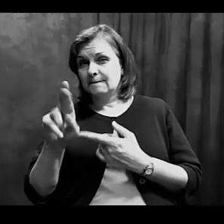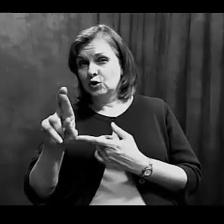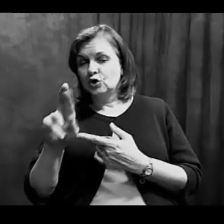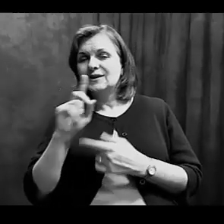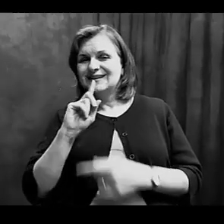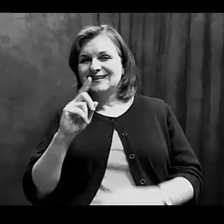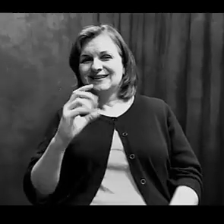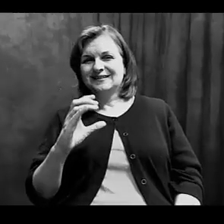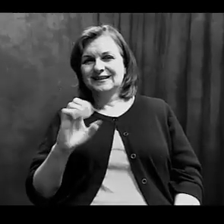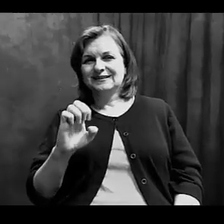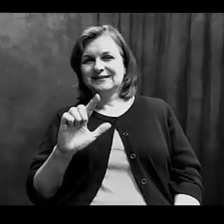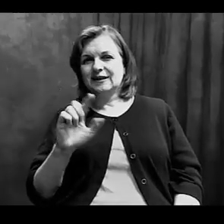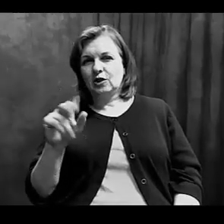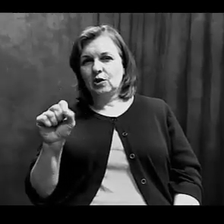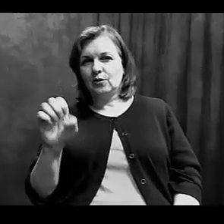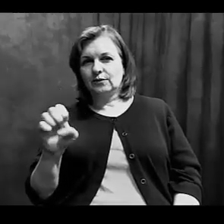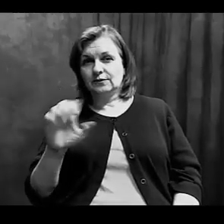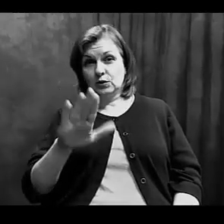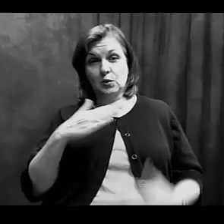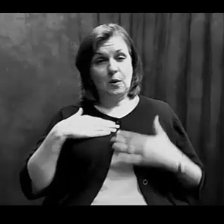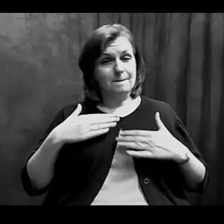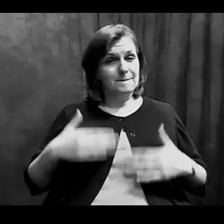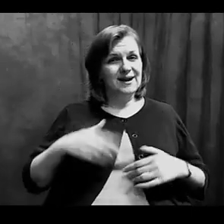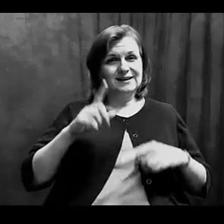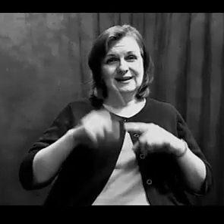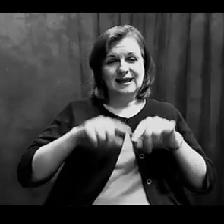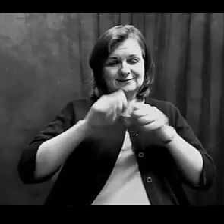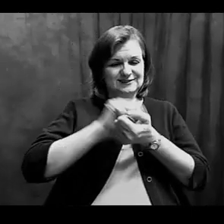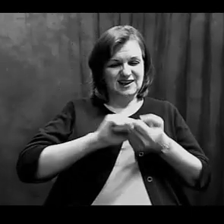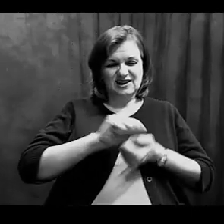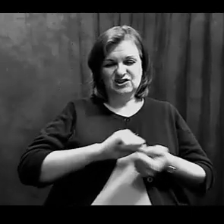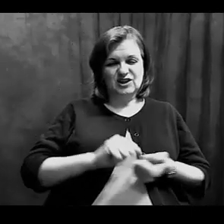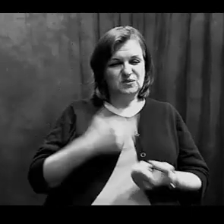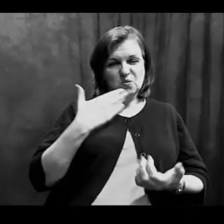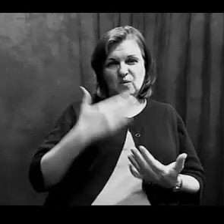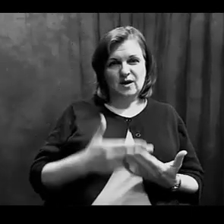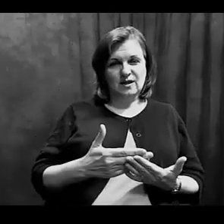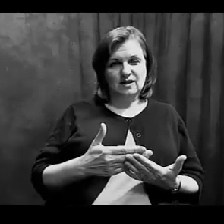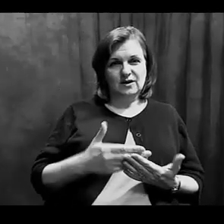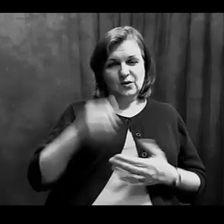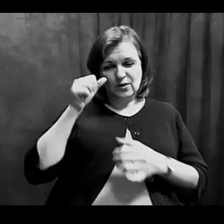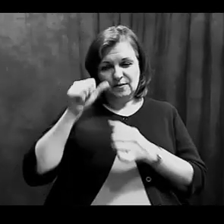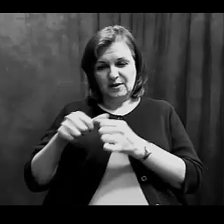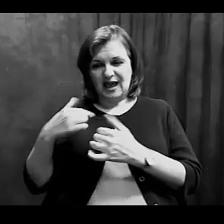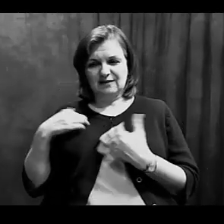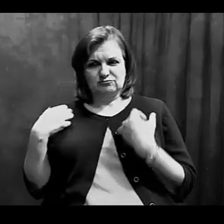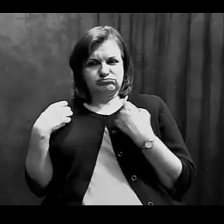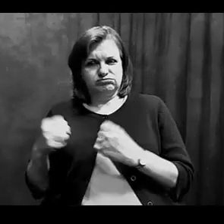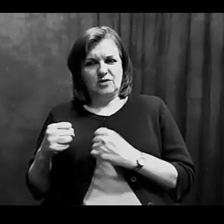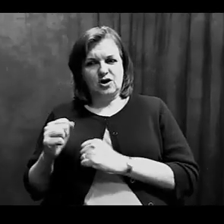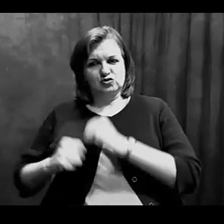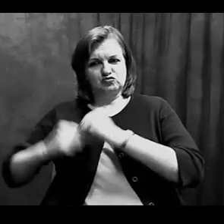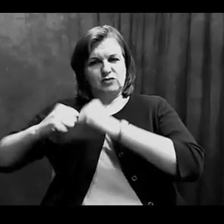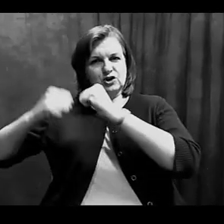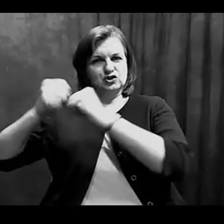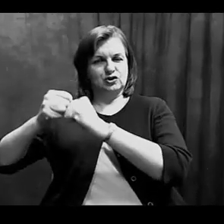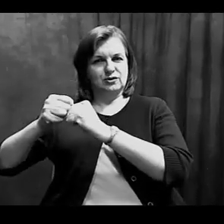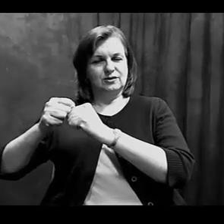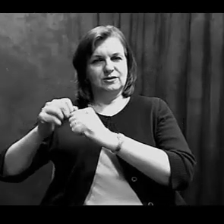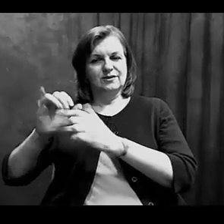fiber is actually cellulose you don't break it down very well right - I told you it's very highly structured